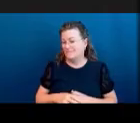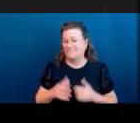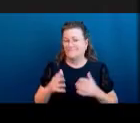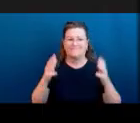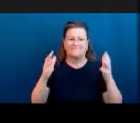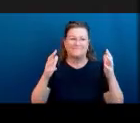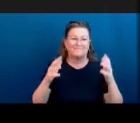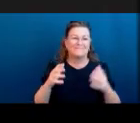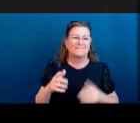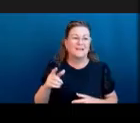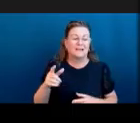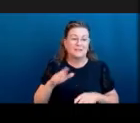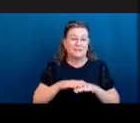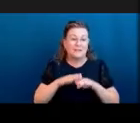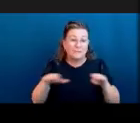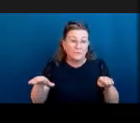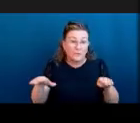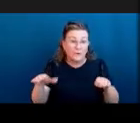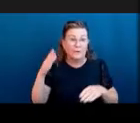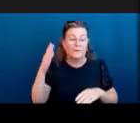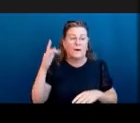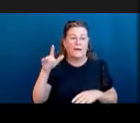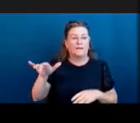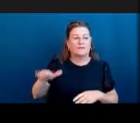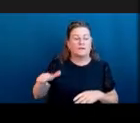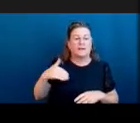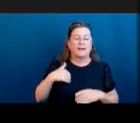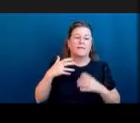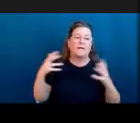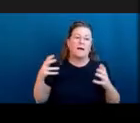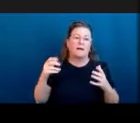She is on the floor because this child had a lot of medical